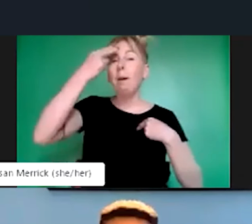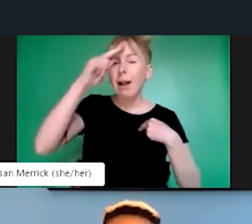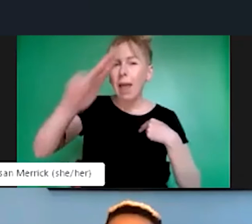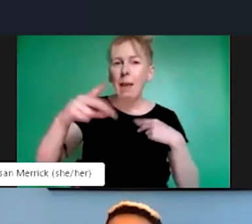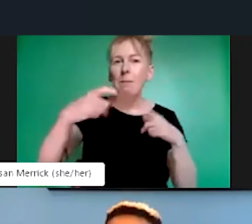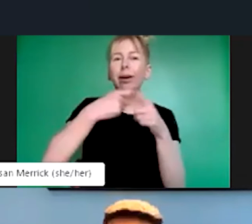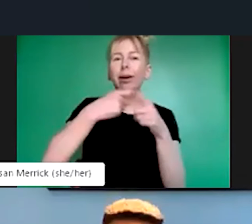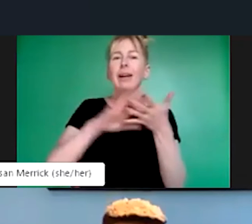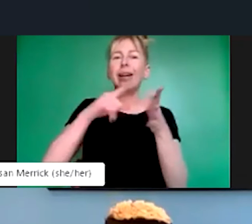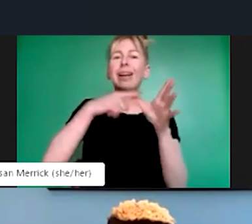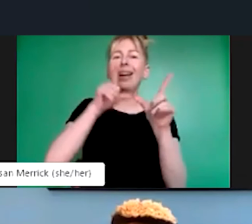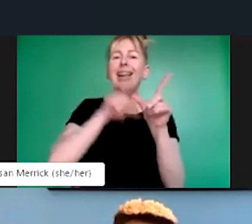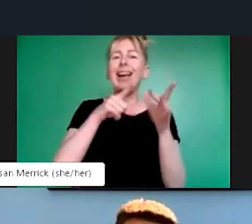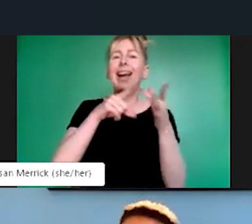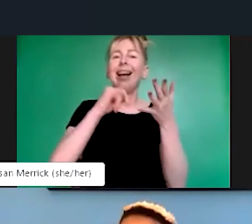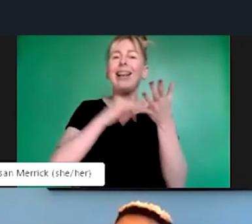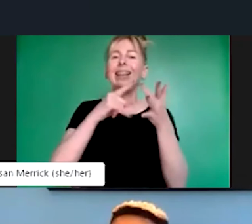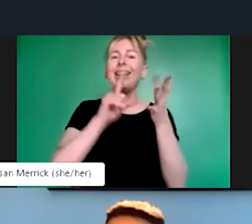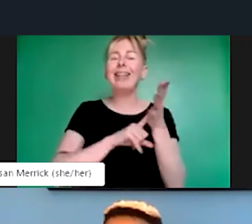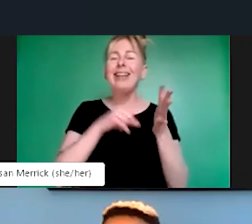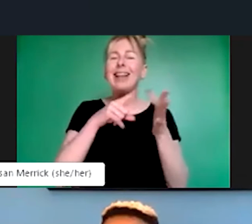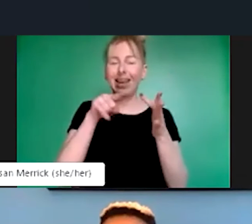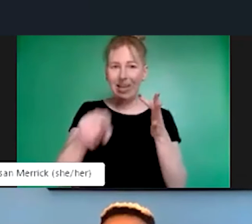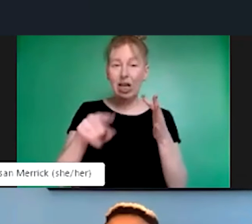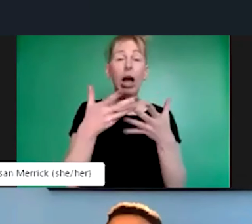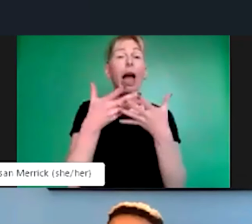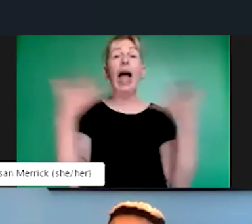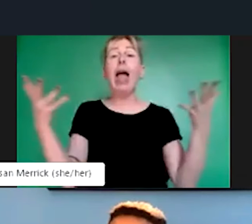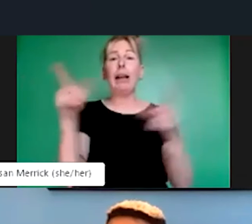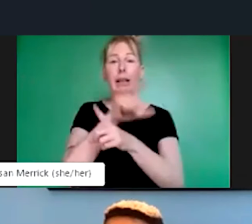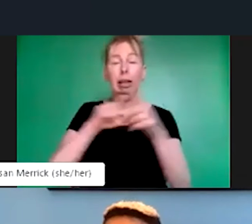Before I speak in any form of gathering, I acknowledge my ancestors and